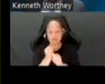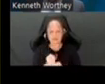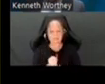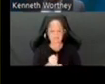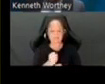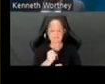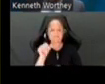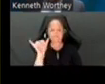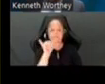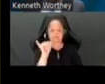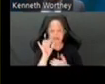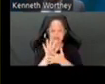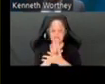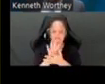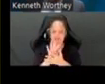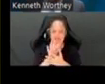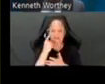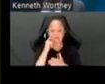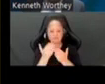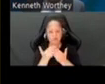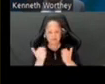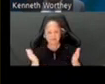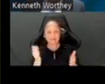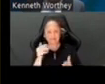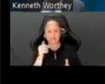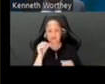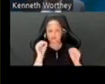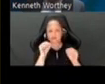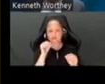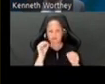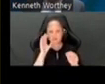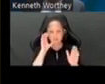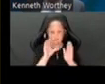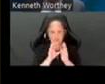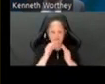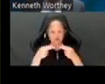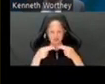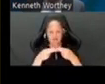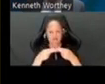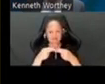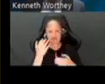a video for the supplement. It is not pictured on this slide. I want to quickly mention the